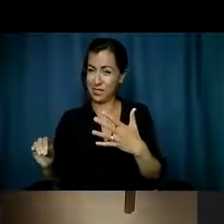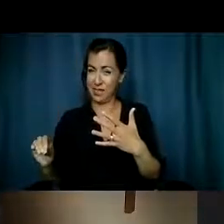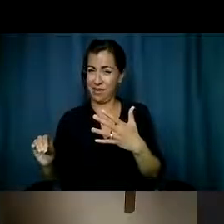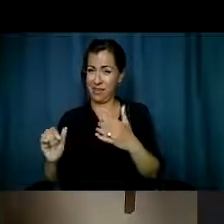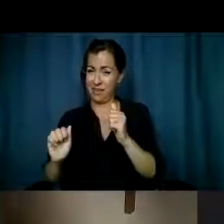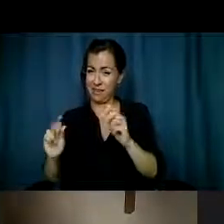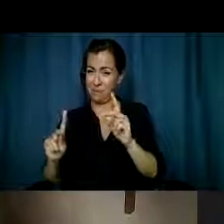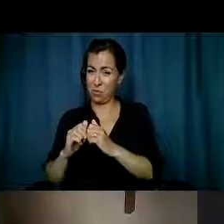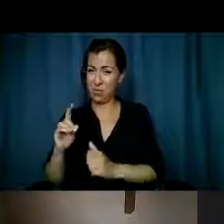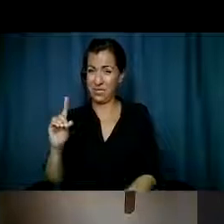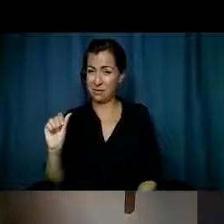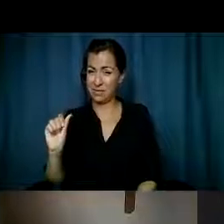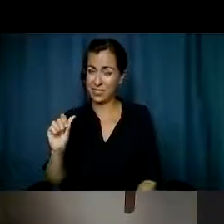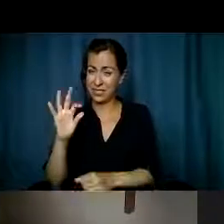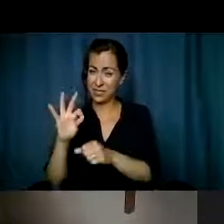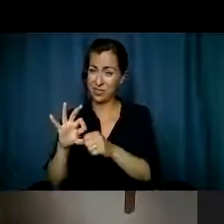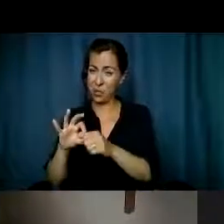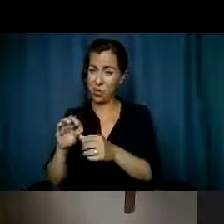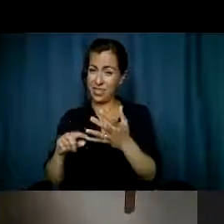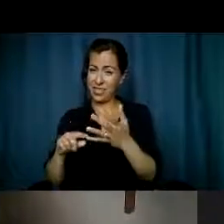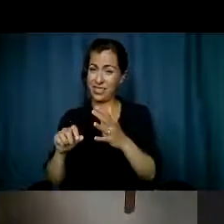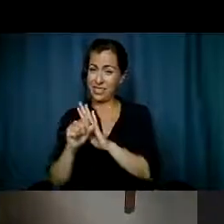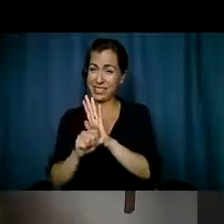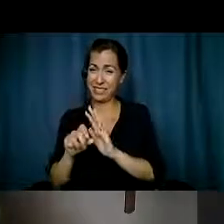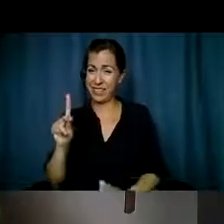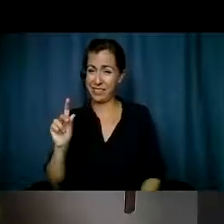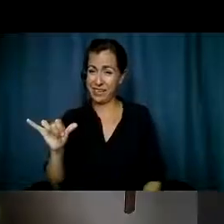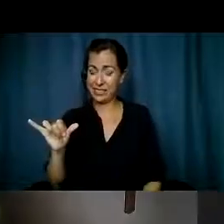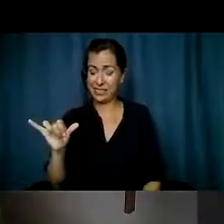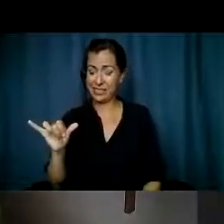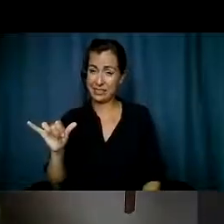But we do have the option for mail-in voting through absentee voting in all